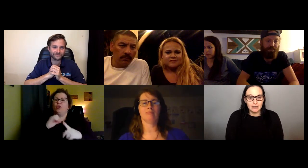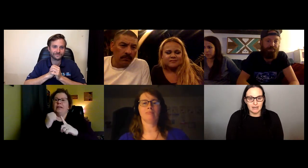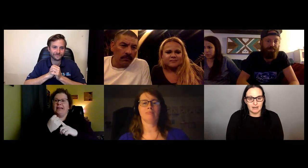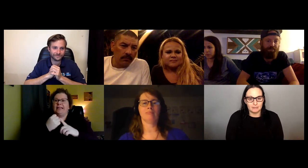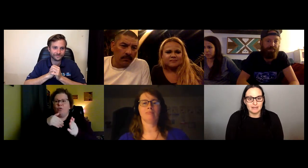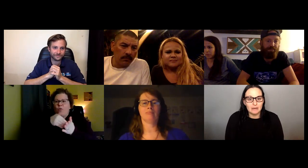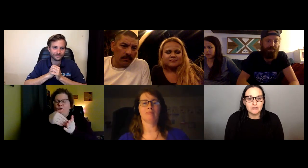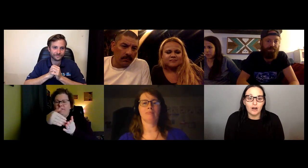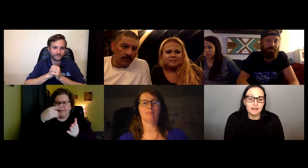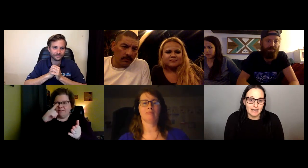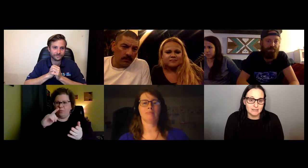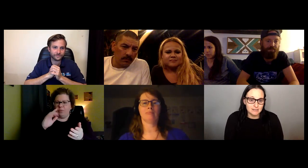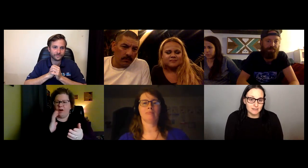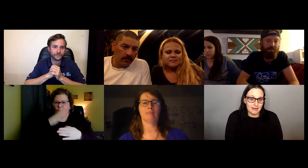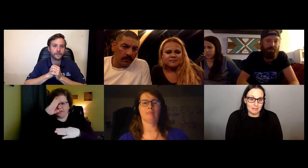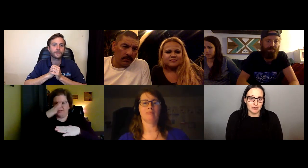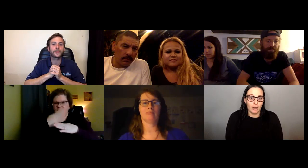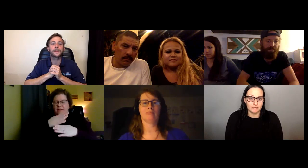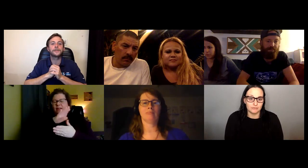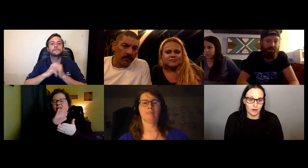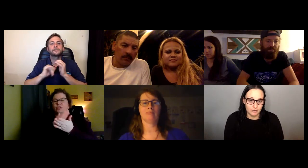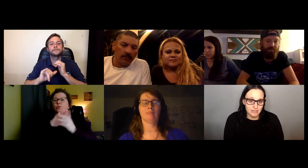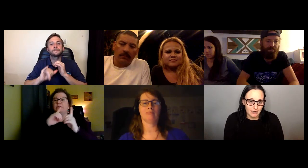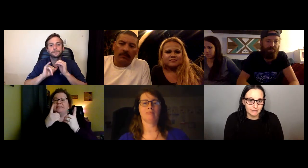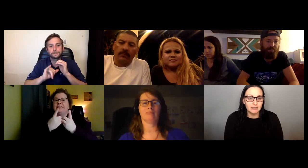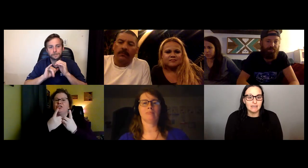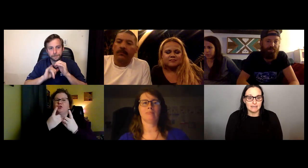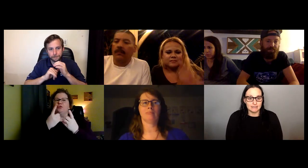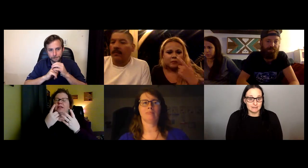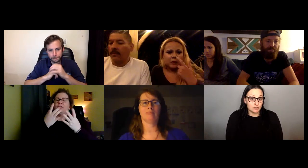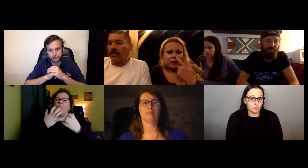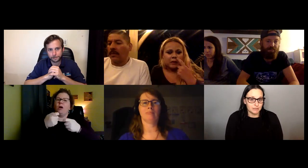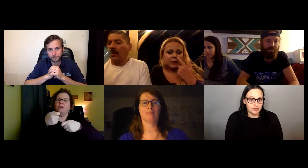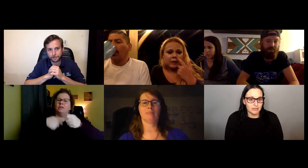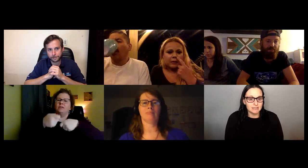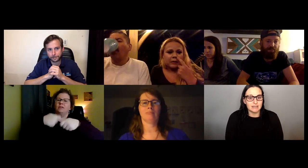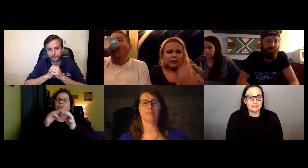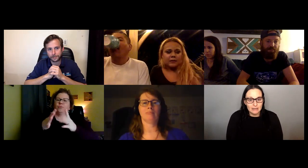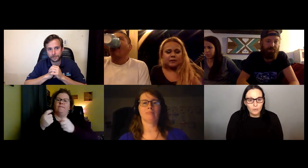um and that was our case that happened often for our son